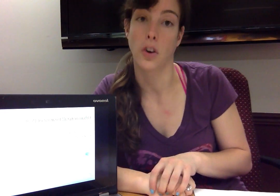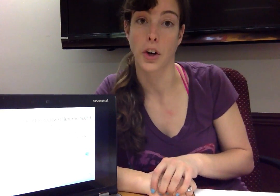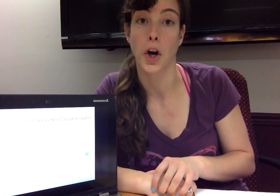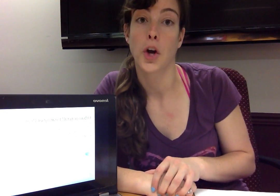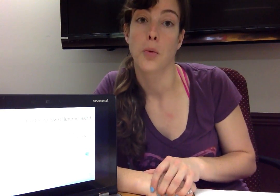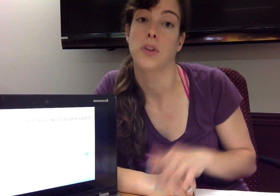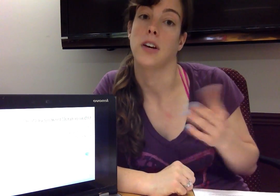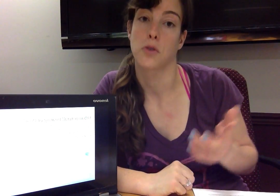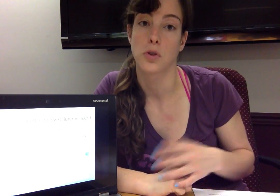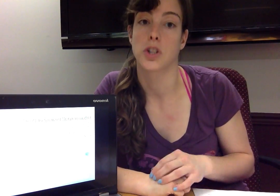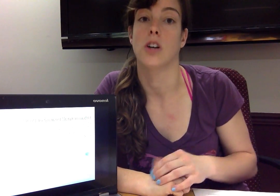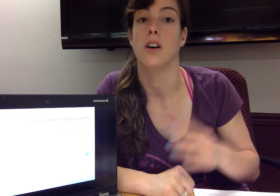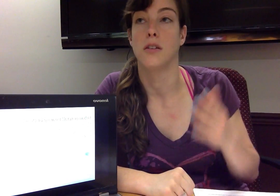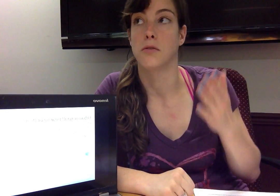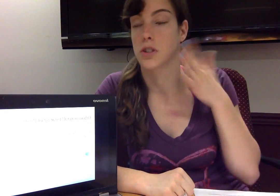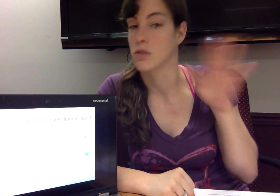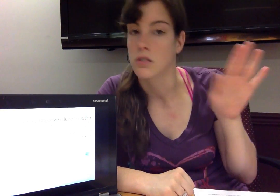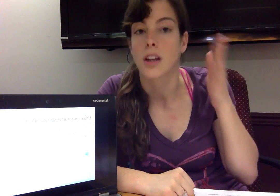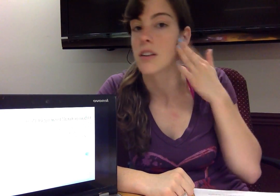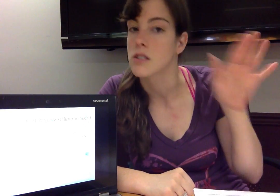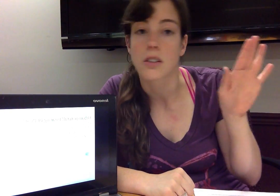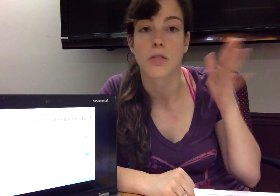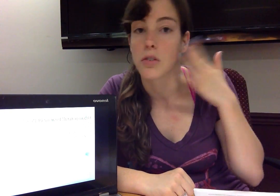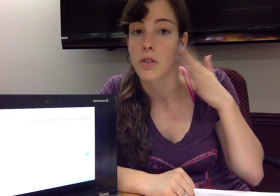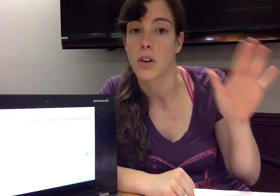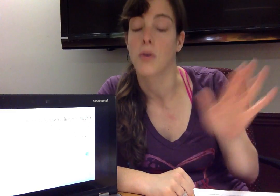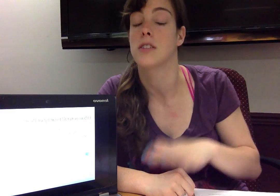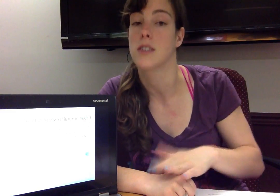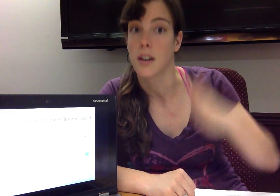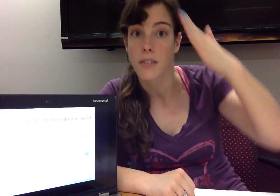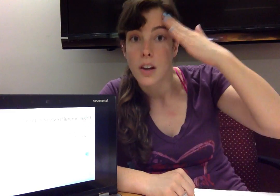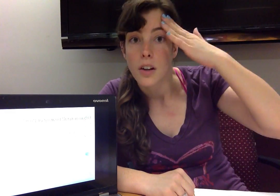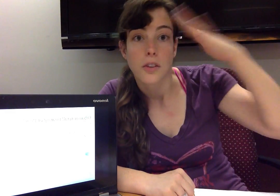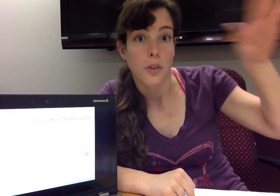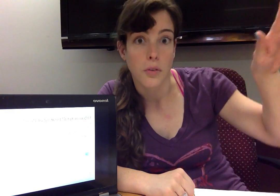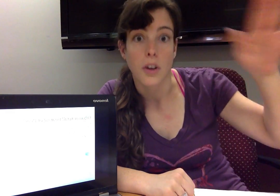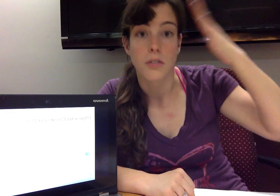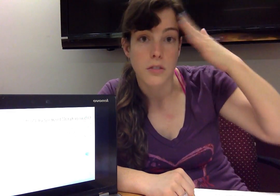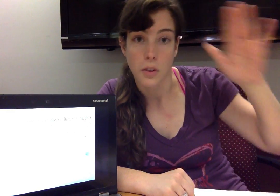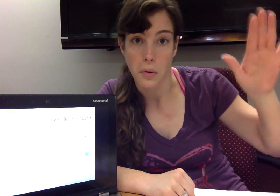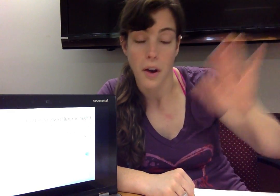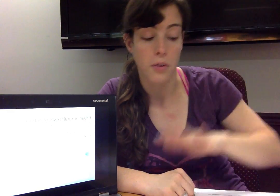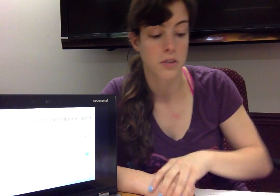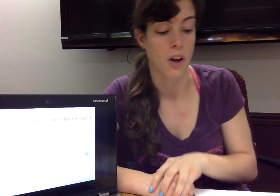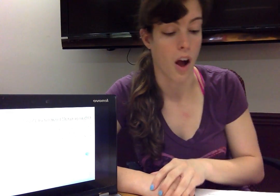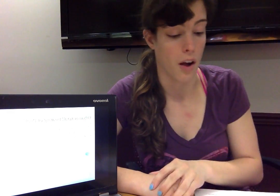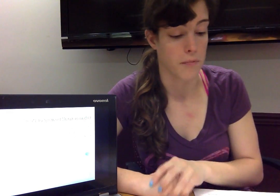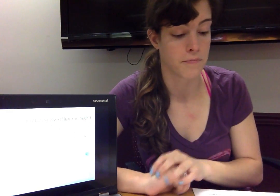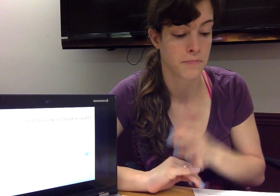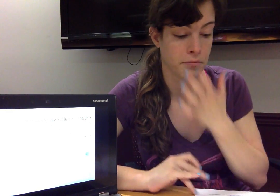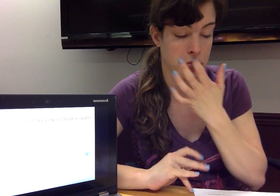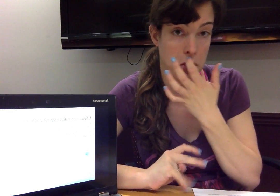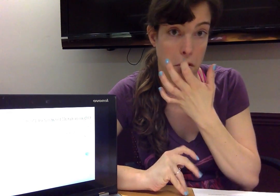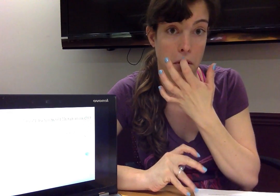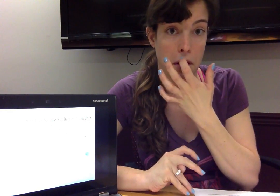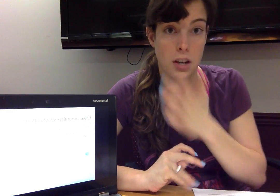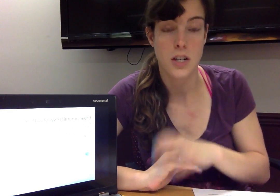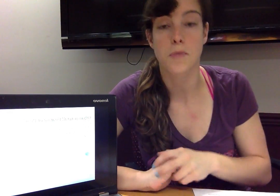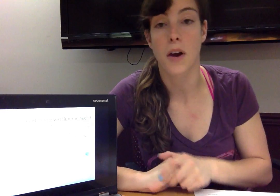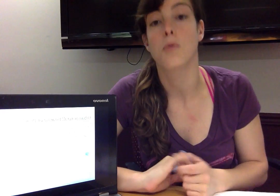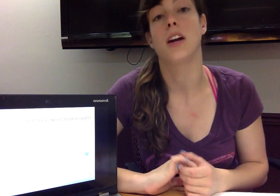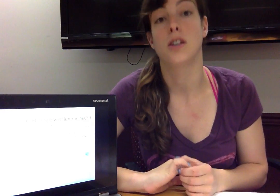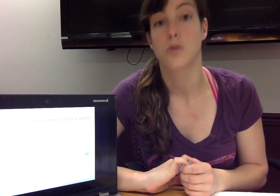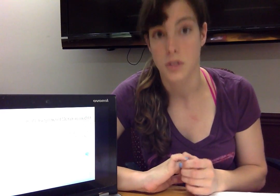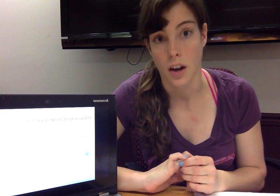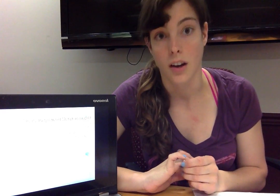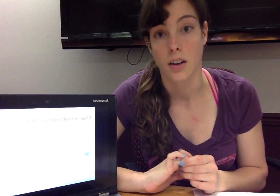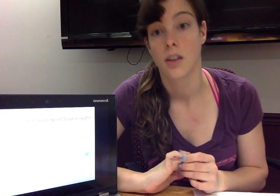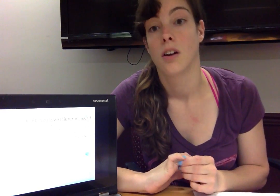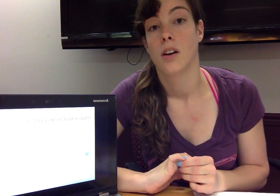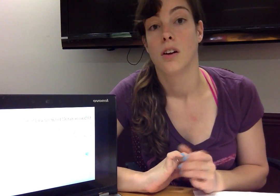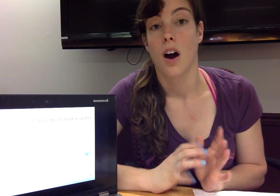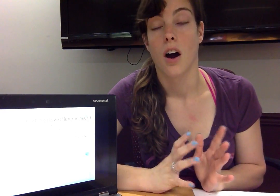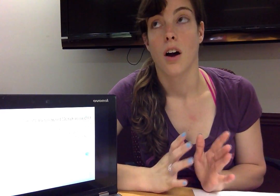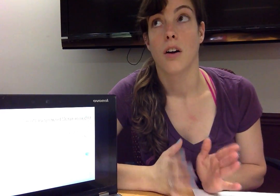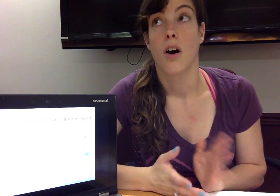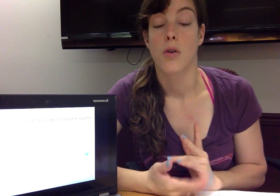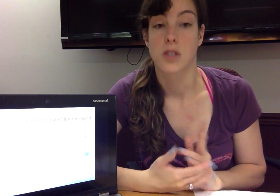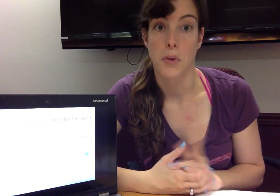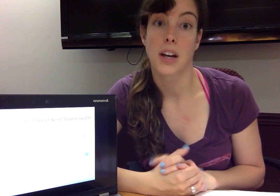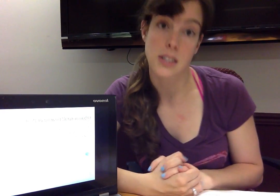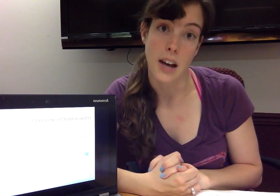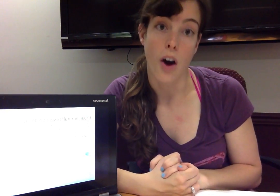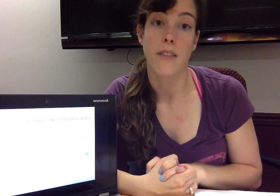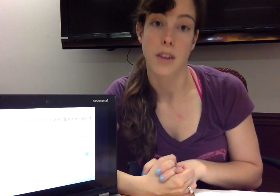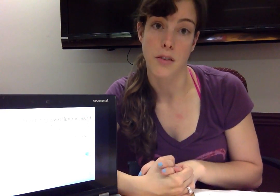who is not familiar with the culture of just going like this, DON'T KNOW. So just by the way you sign somebody can tell if your